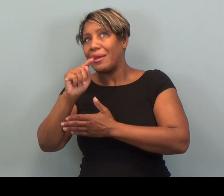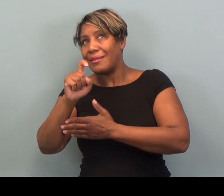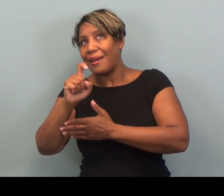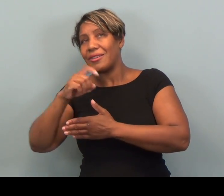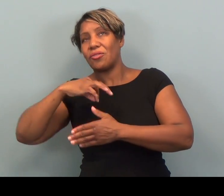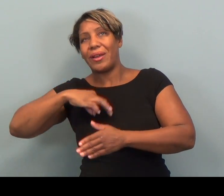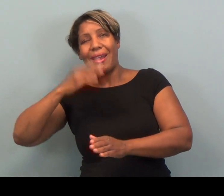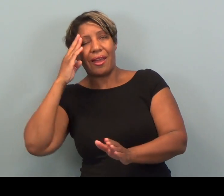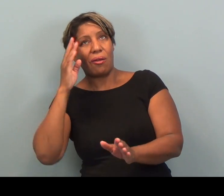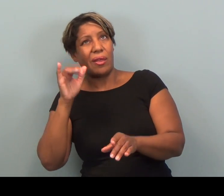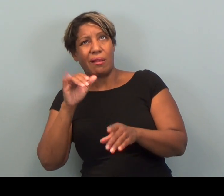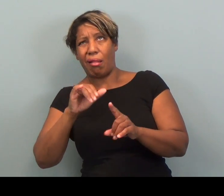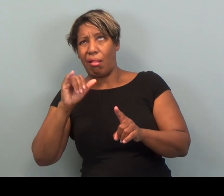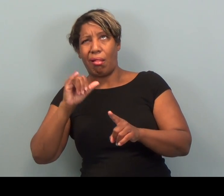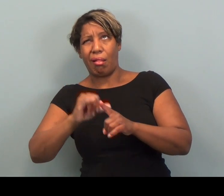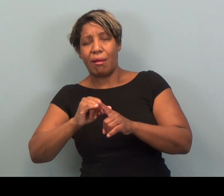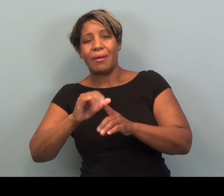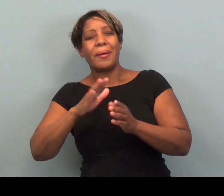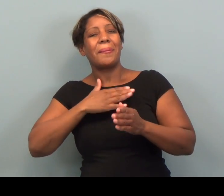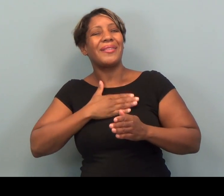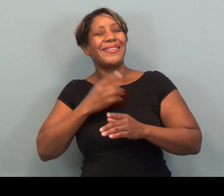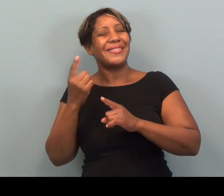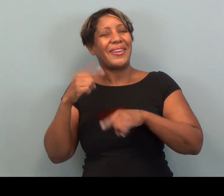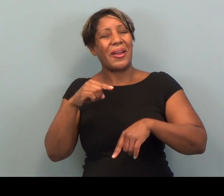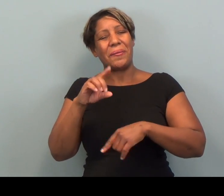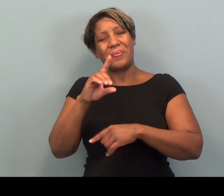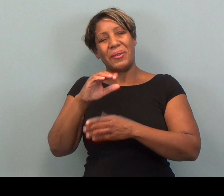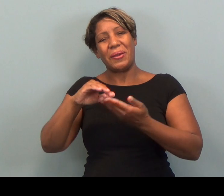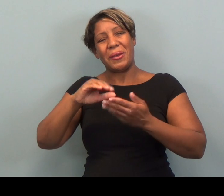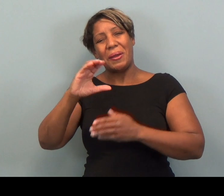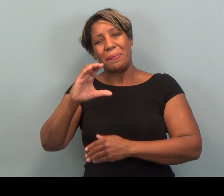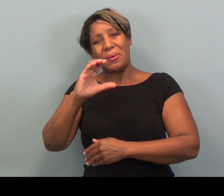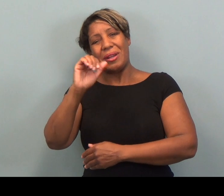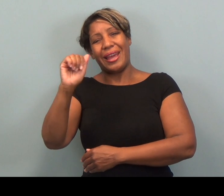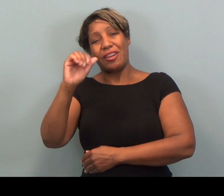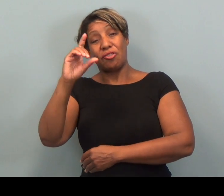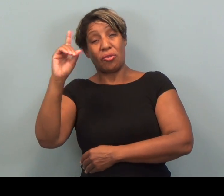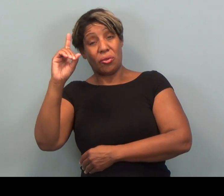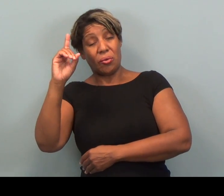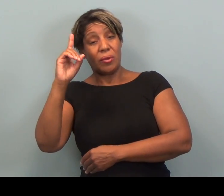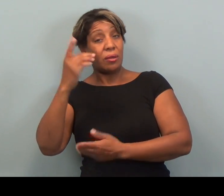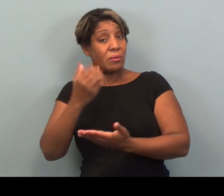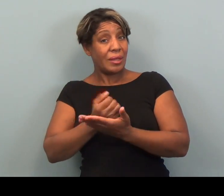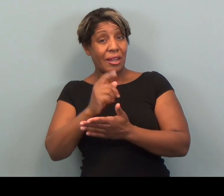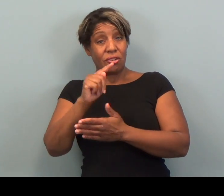Please consider coming to Community Action Duluth to get your taxes done for free.